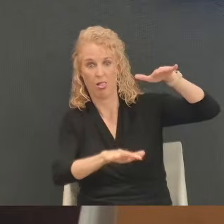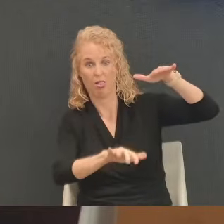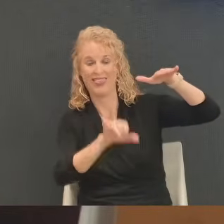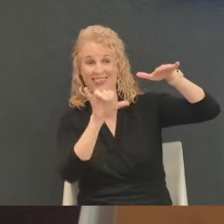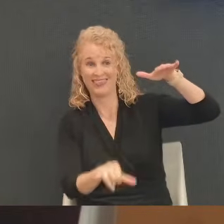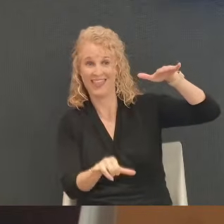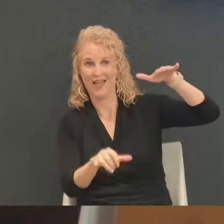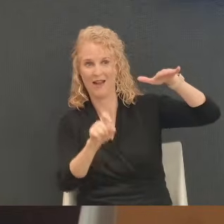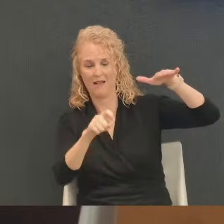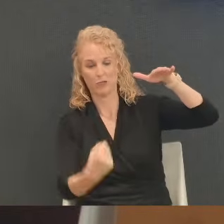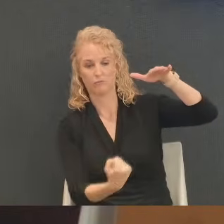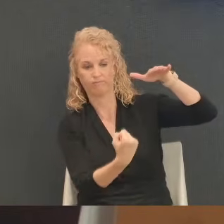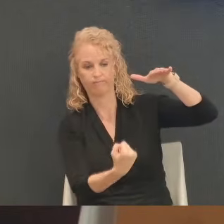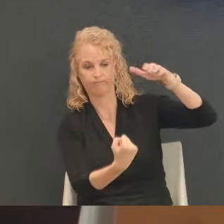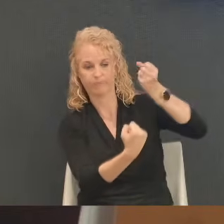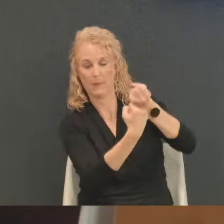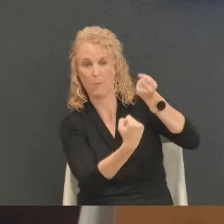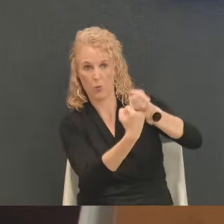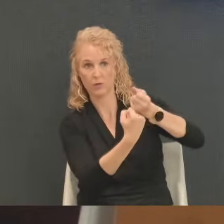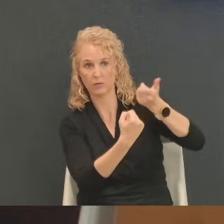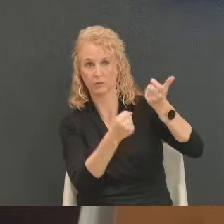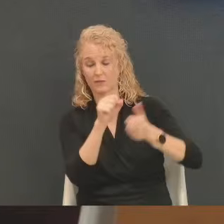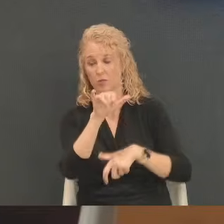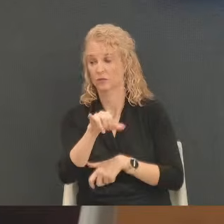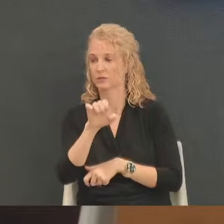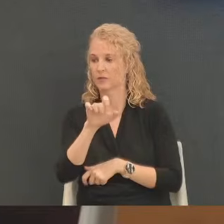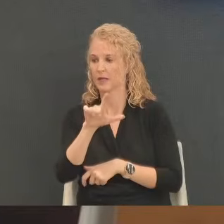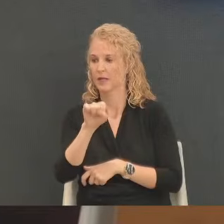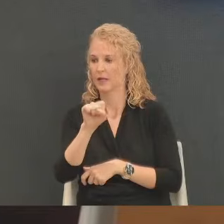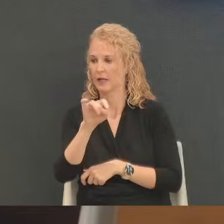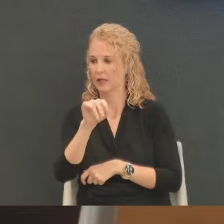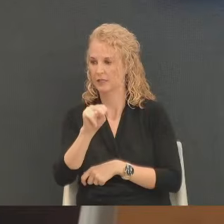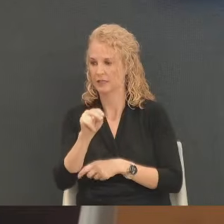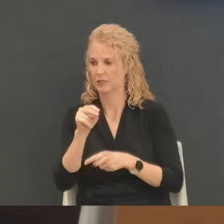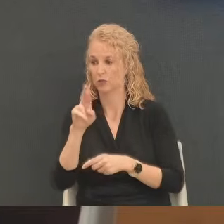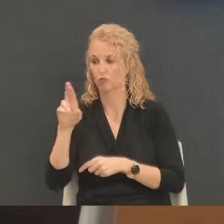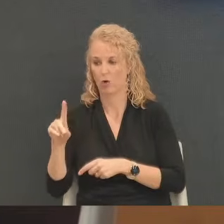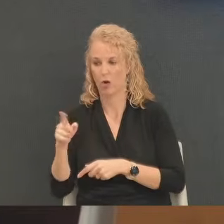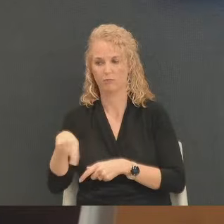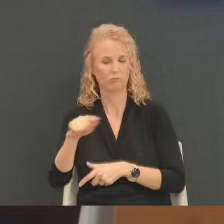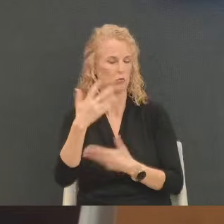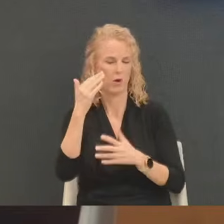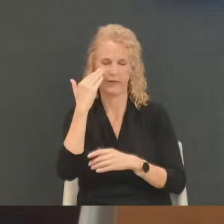road. this is a project that the that the Board has been previously briefed on and some work that